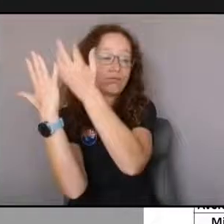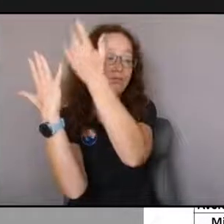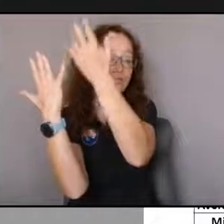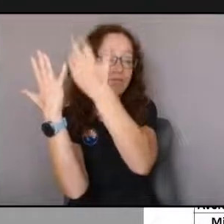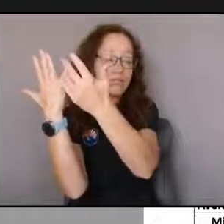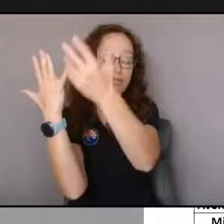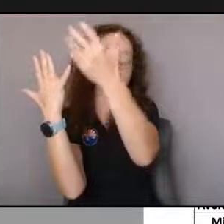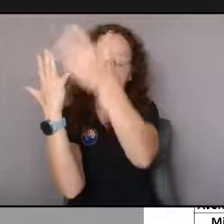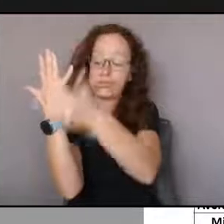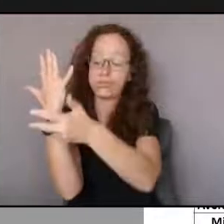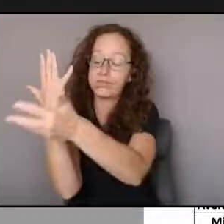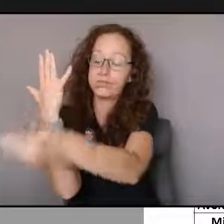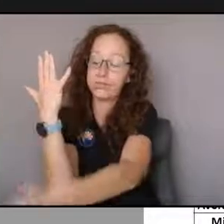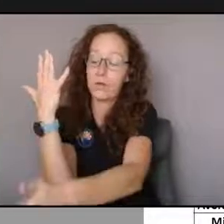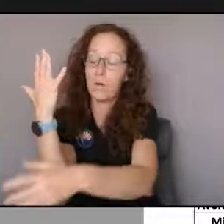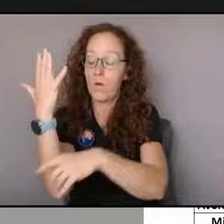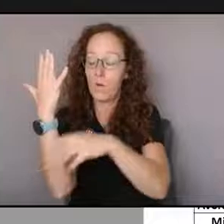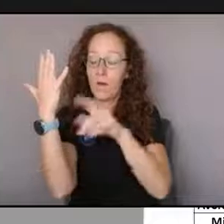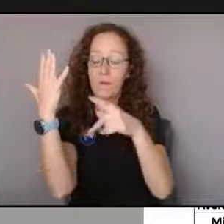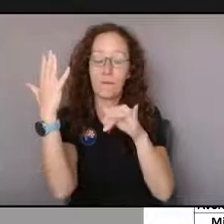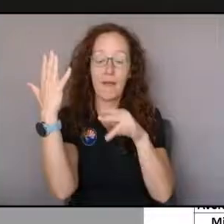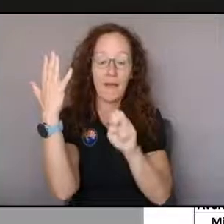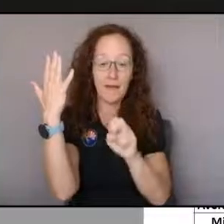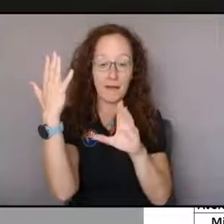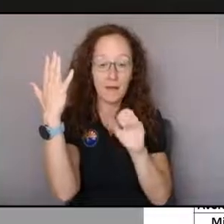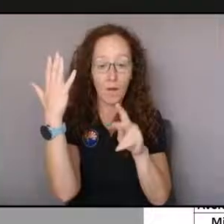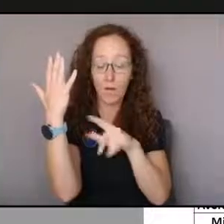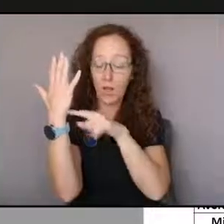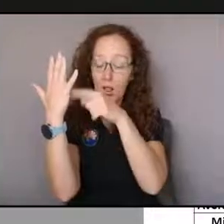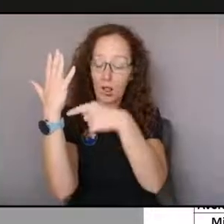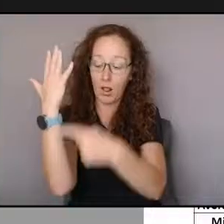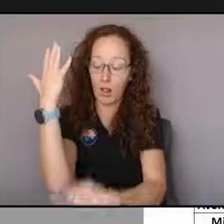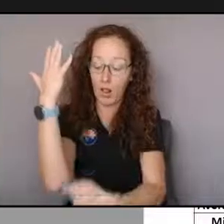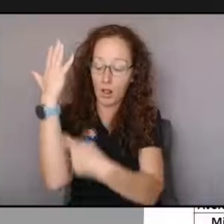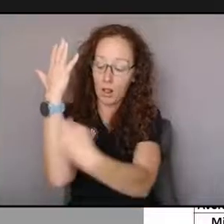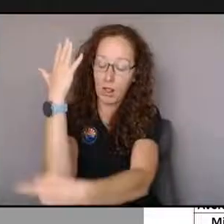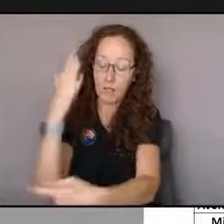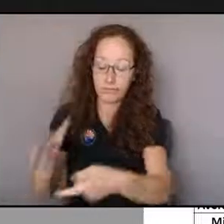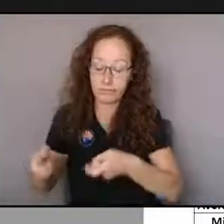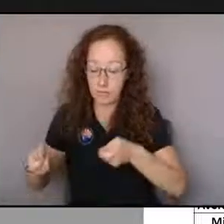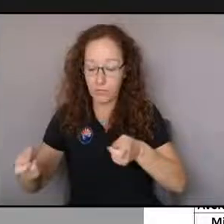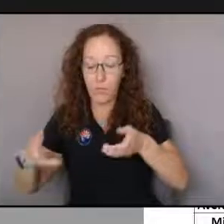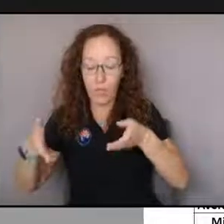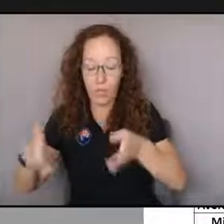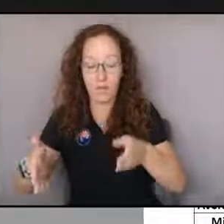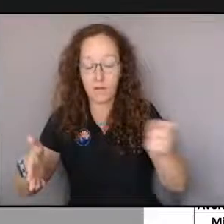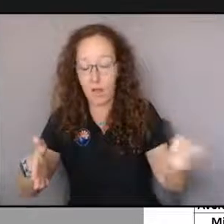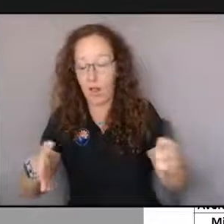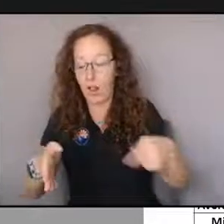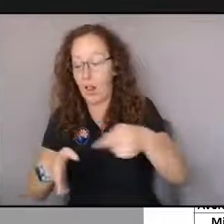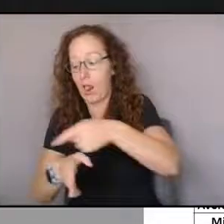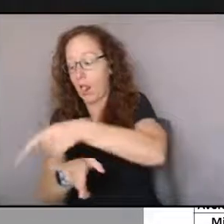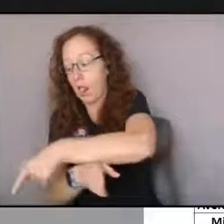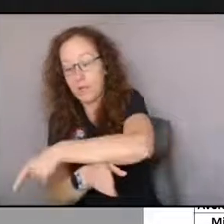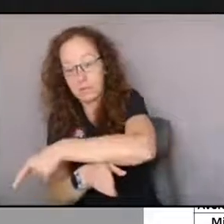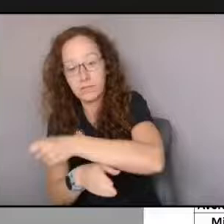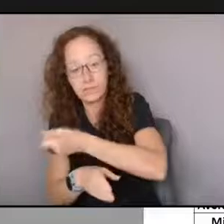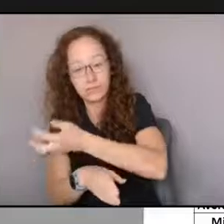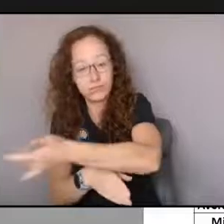ERRANT PINE CONE ROLLING DOWN THE SLOPE AND CROSSING THE CONTROL LINE. WITH THESE GUSTY WINDS WE ARE EXPECTING TOMORROW, I DO